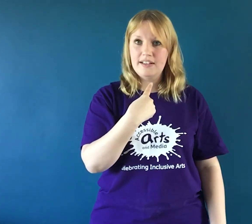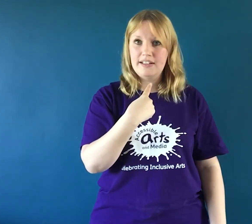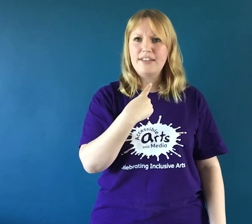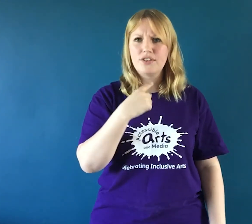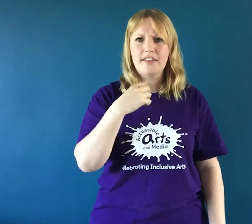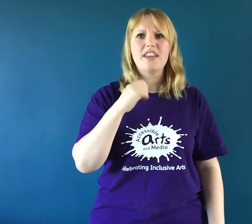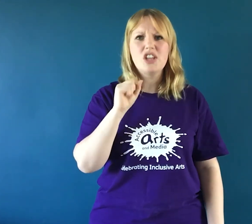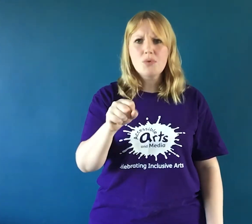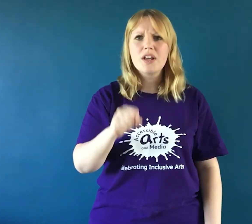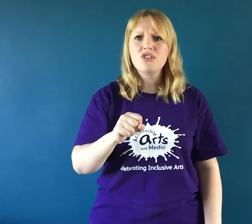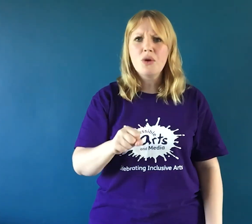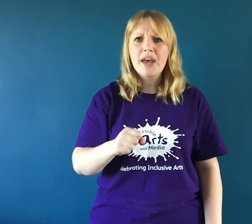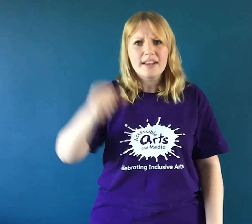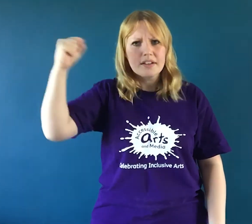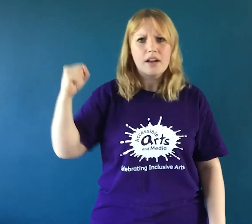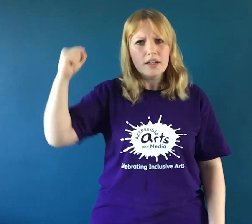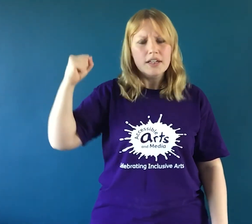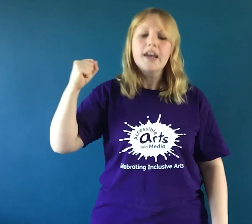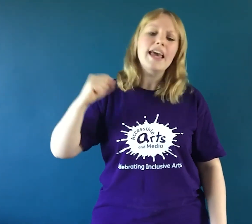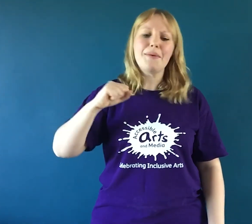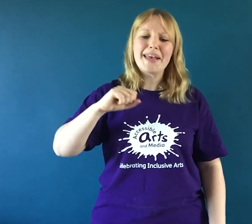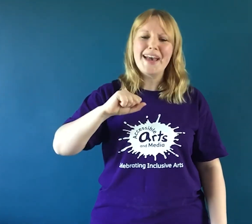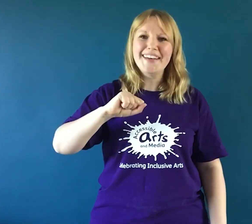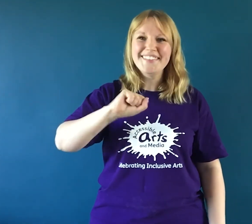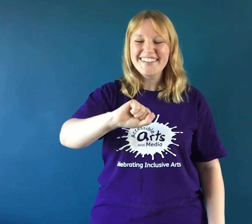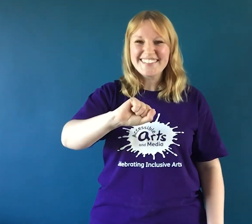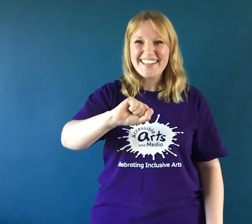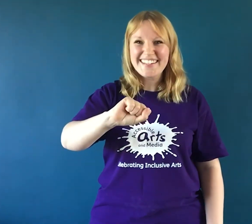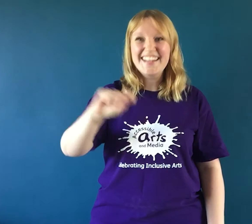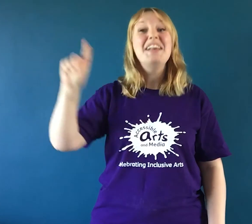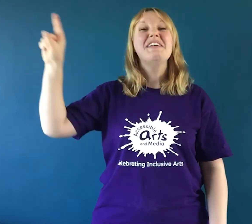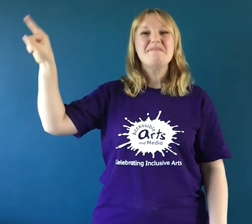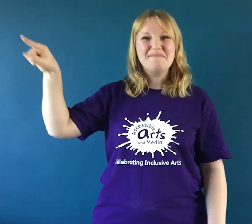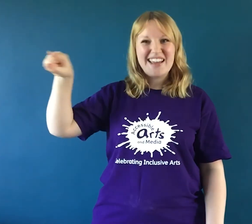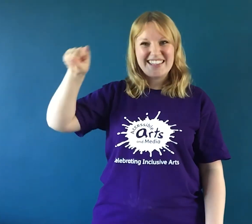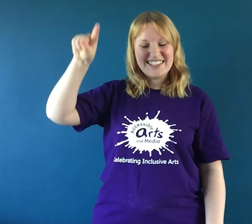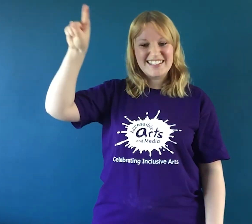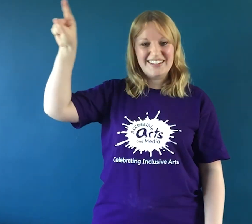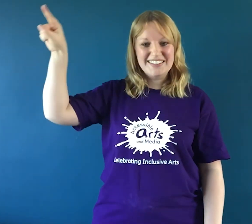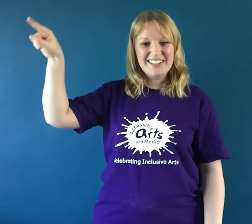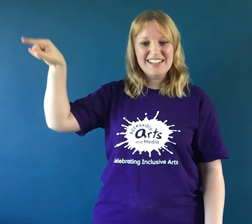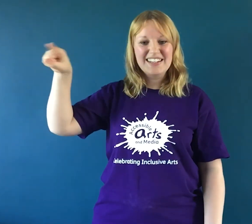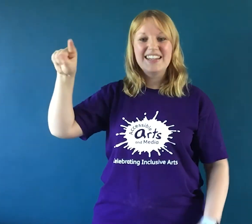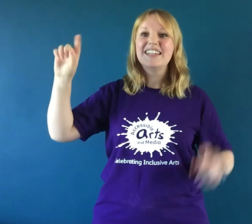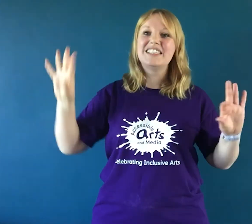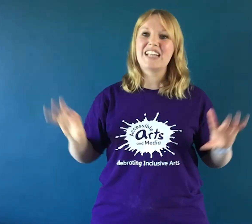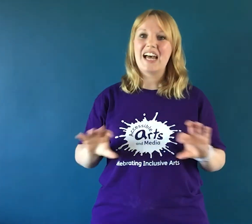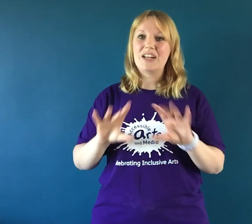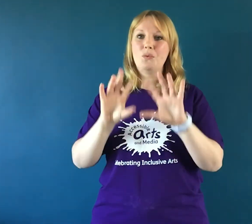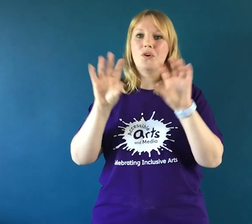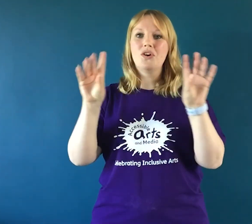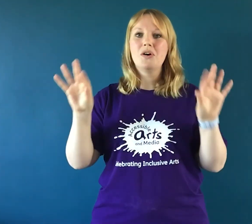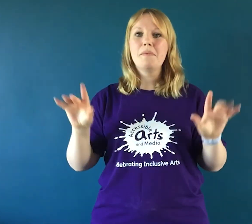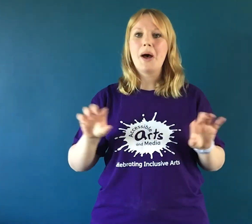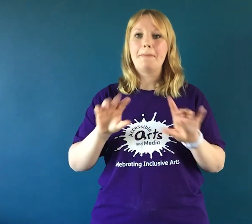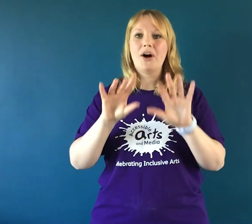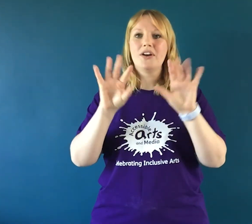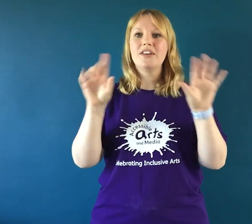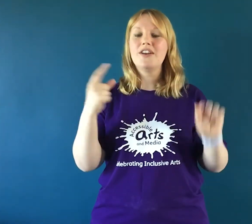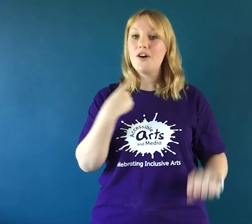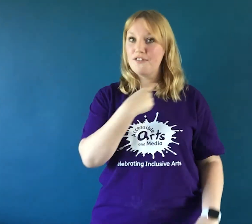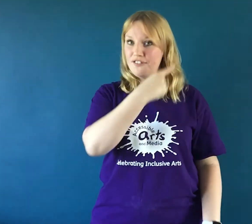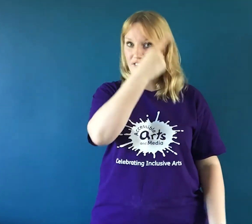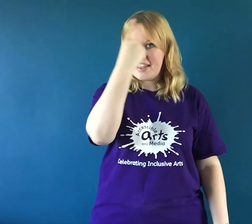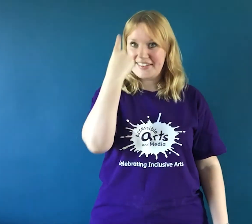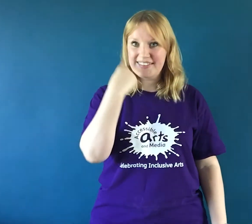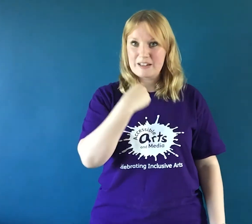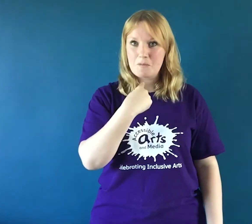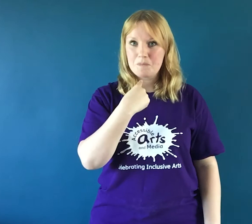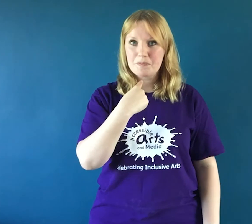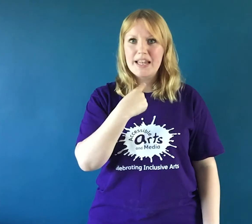Let’s try that, you can do it! Here we go your turn. May the sun shine warm upon your face.